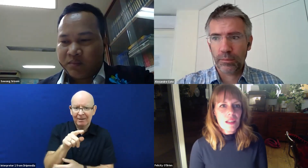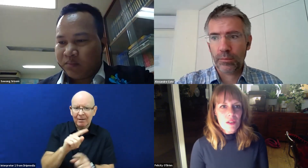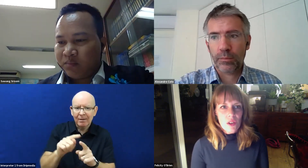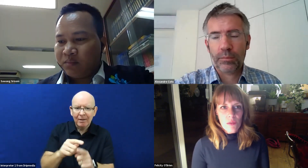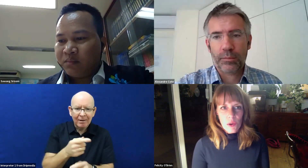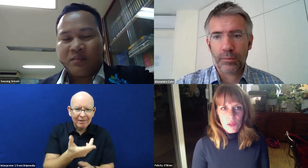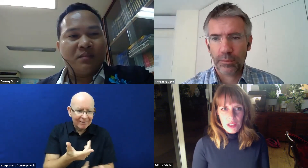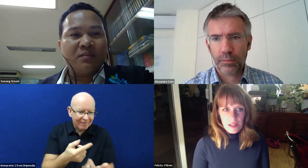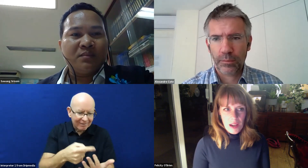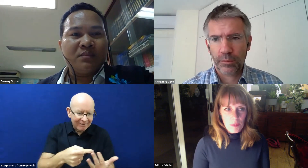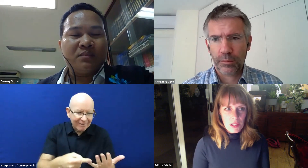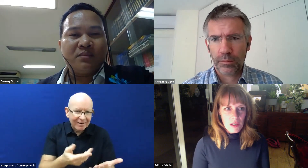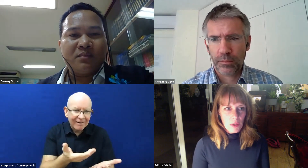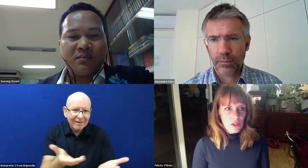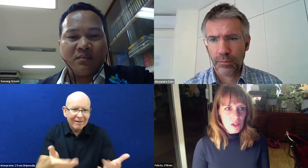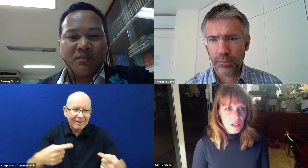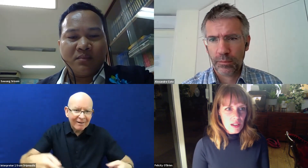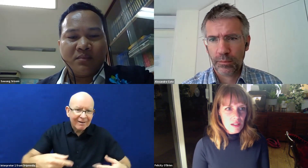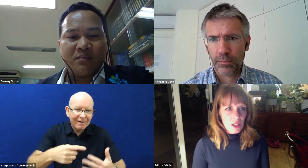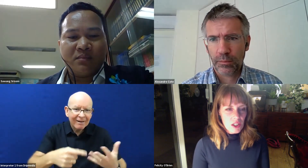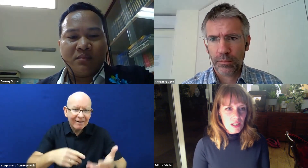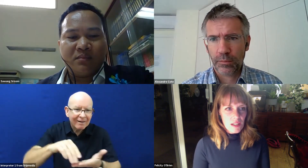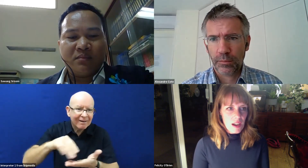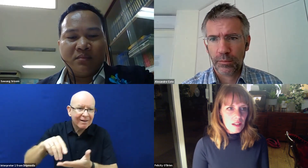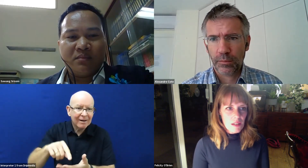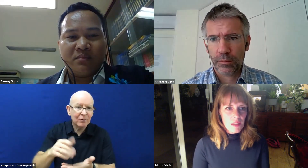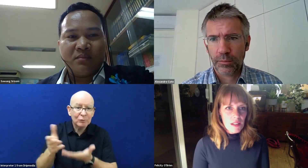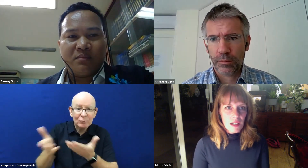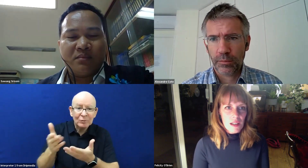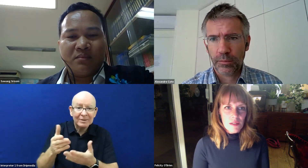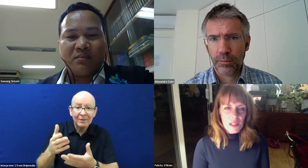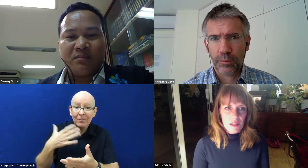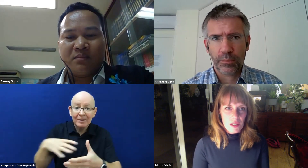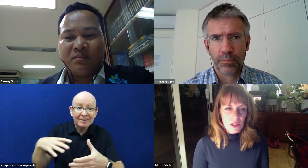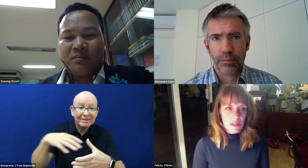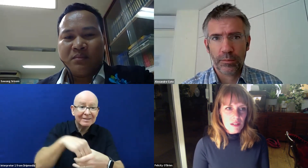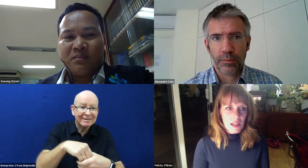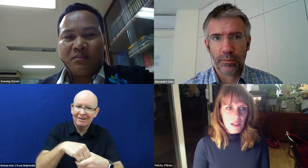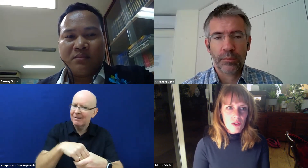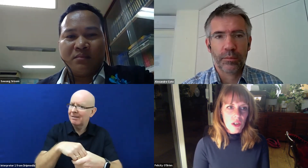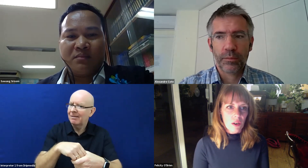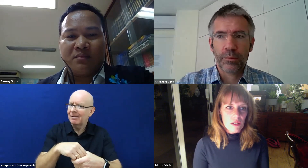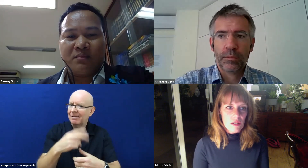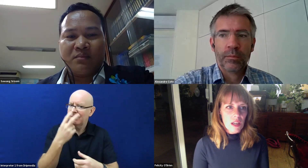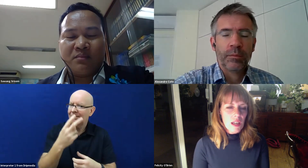So, Ruth has written in a question and she has asked if these kind of concessions and extra costs